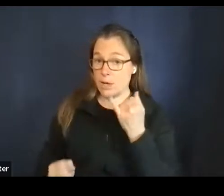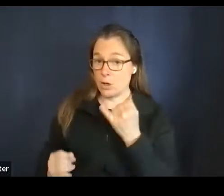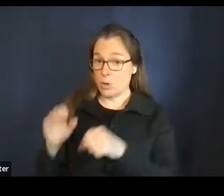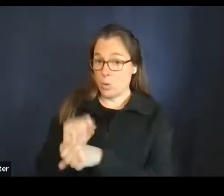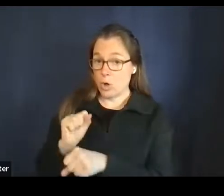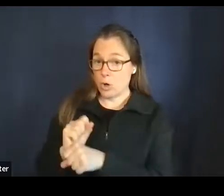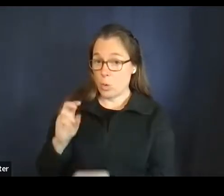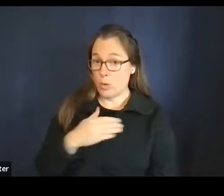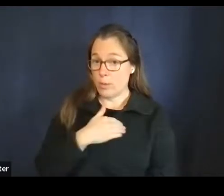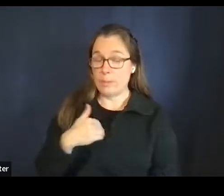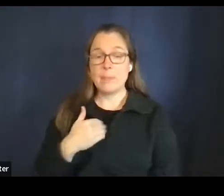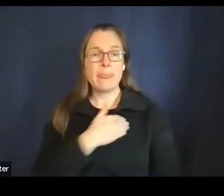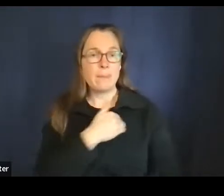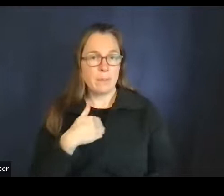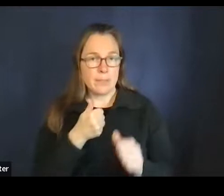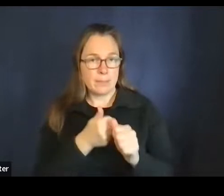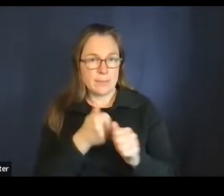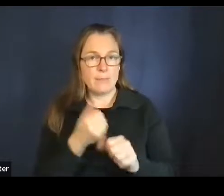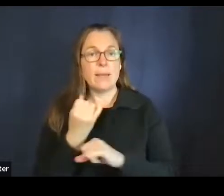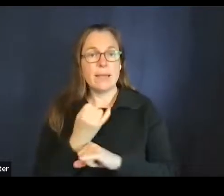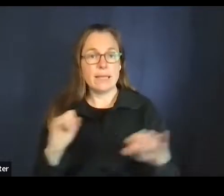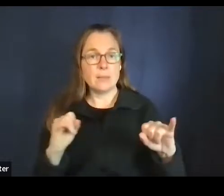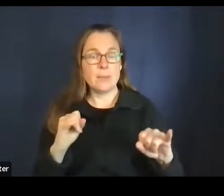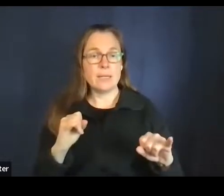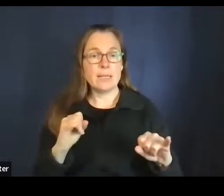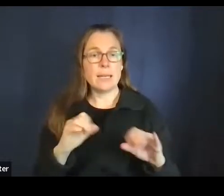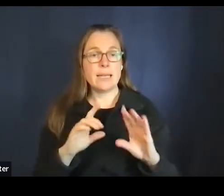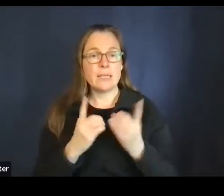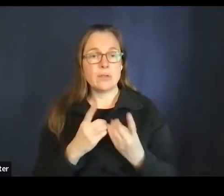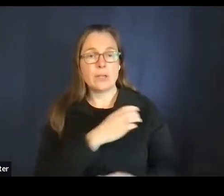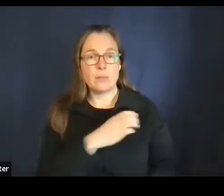Of the members of themselves, the Independent District Commission, has the authority to